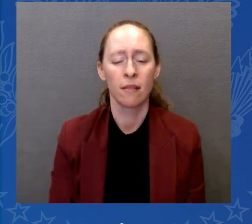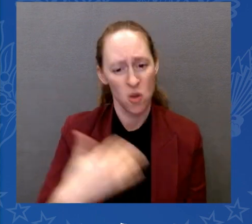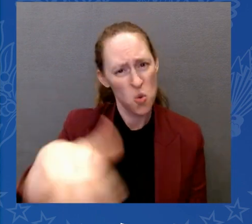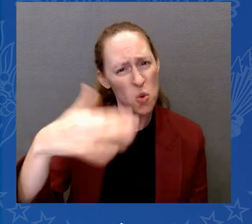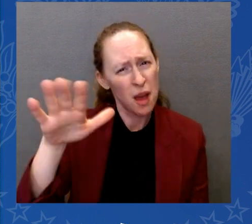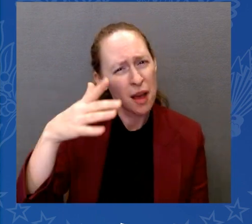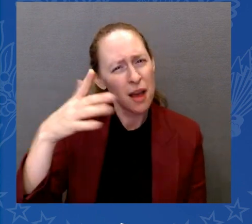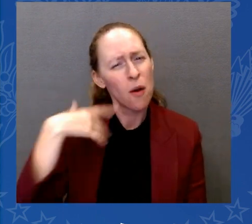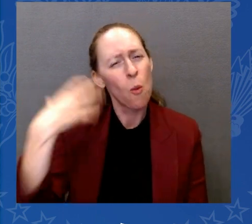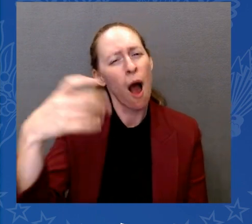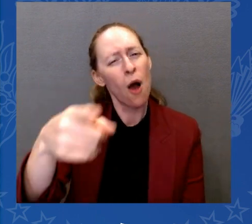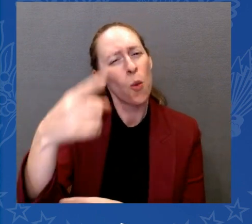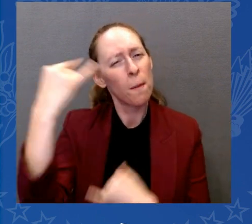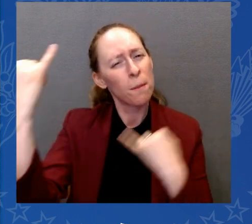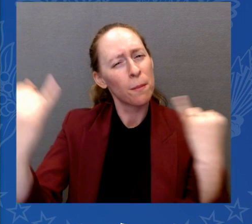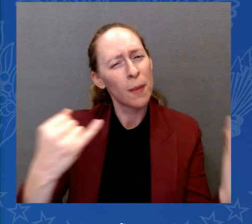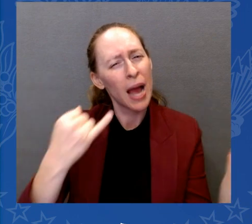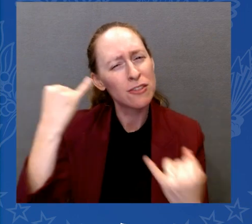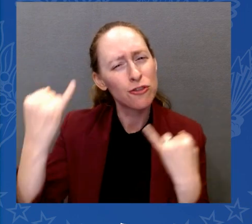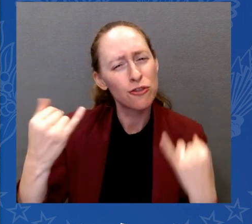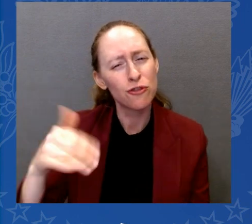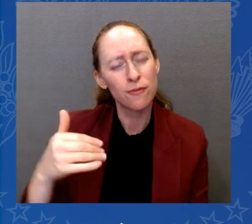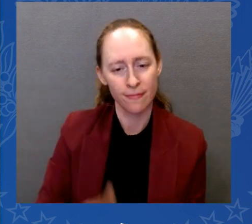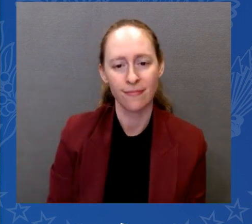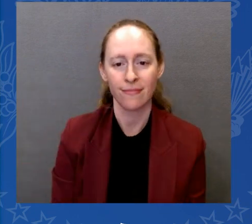the Conspicuous Service Medal, and lost his life in Iraq.